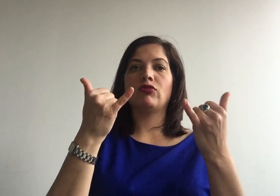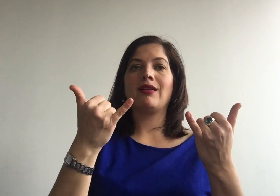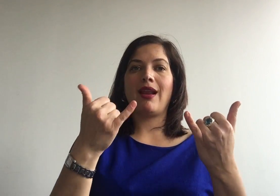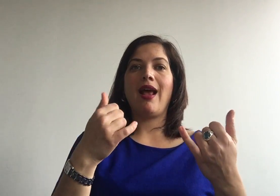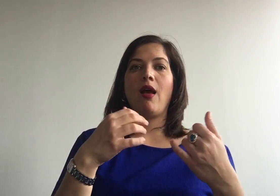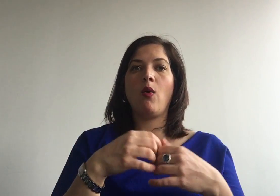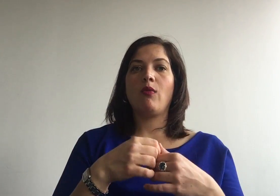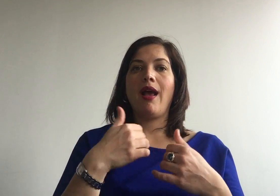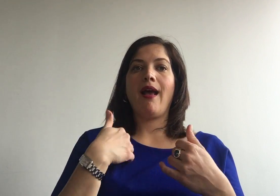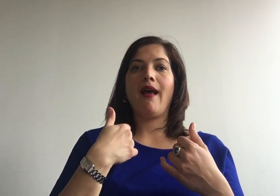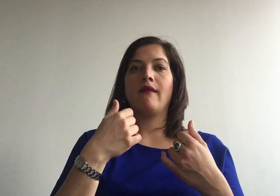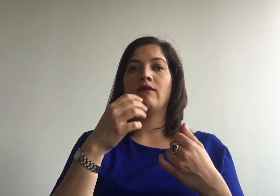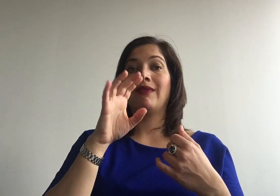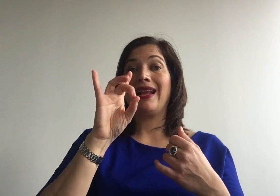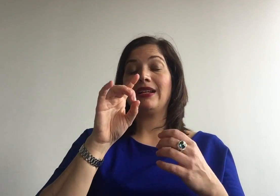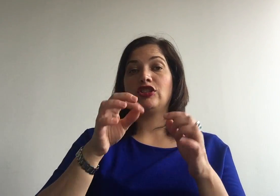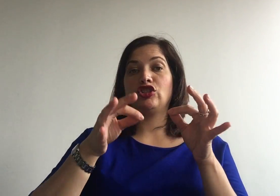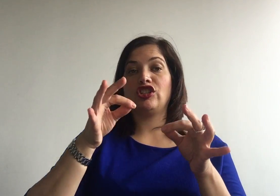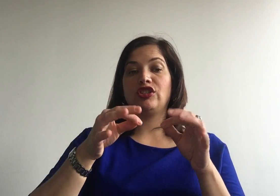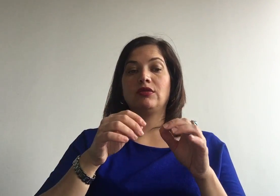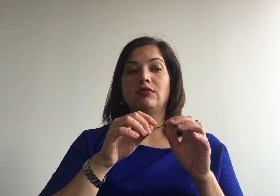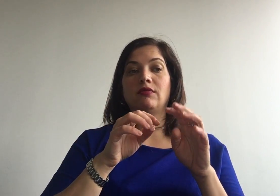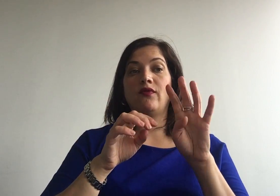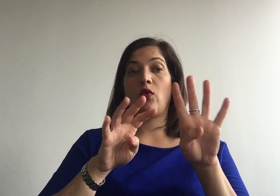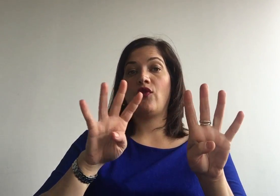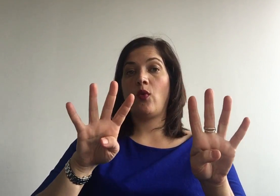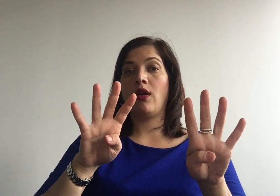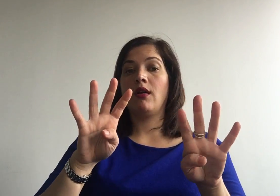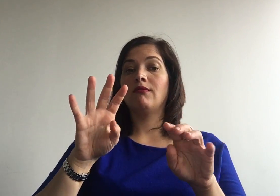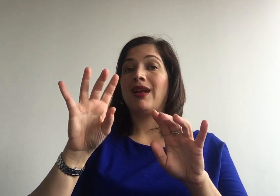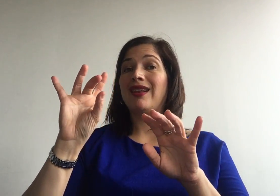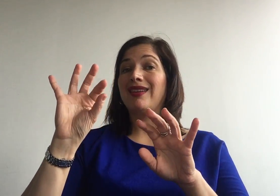Right now we have eight judges, in a typical 4-4 split.